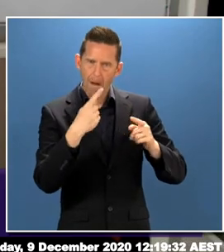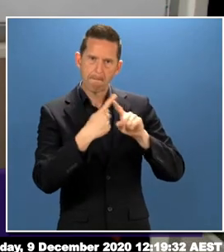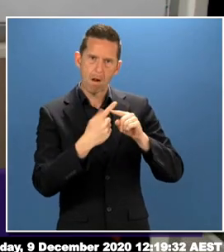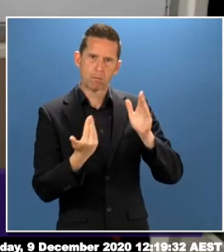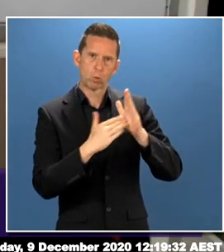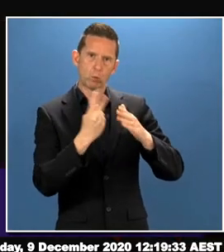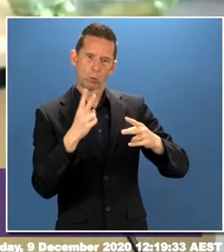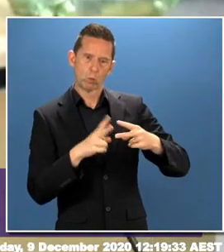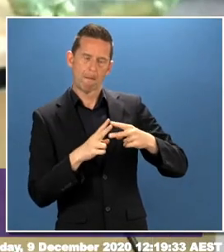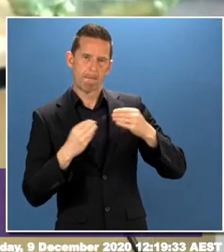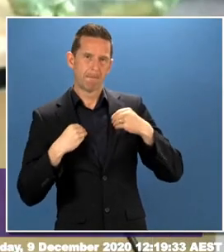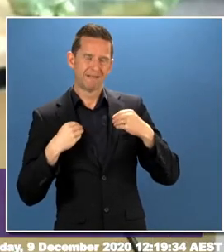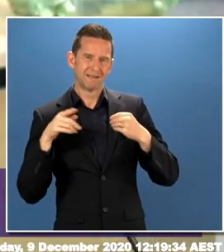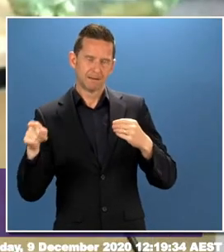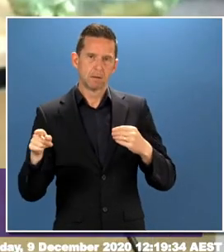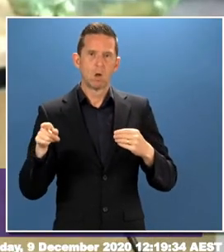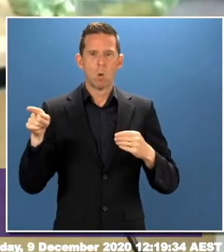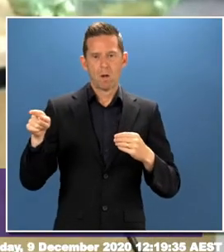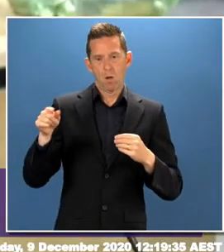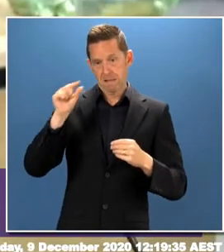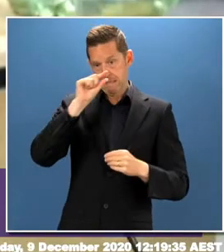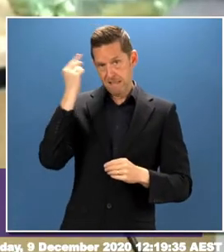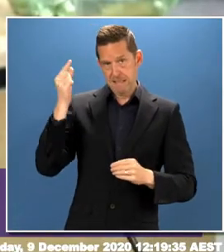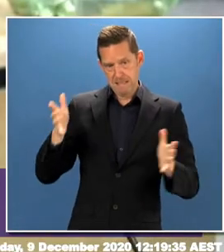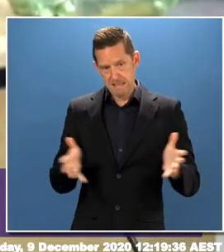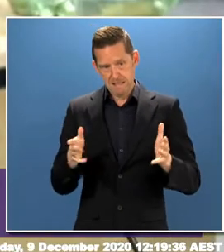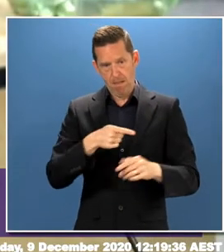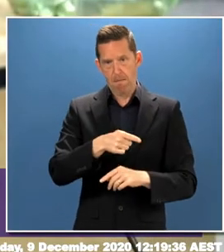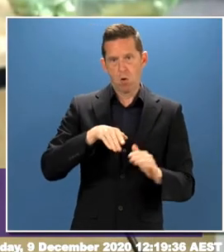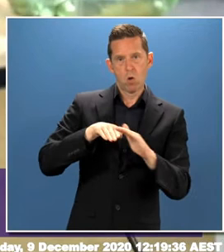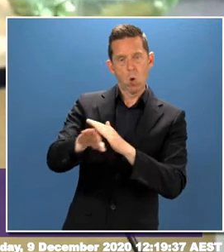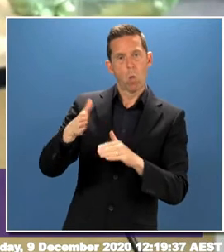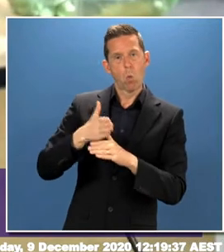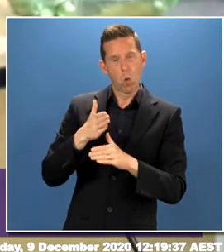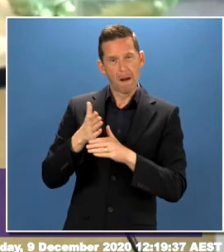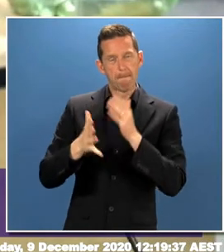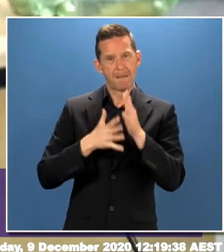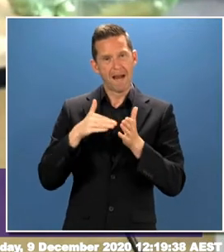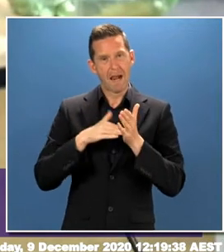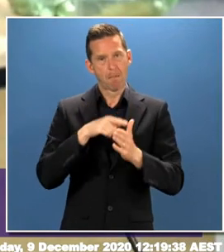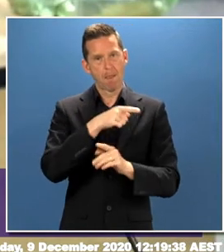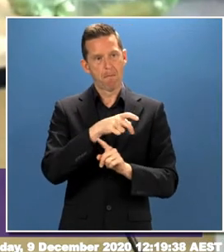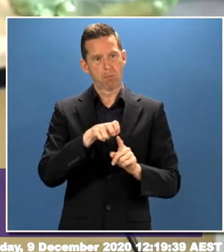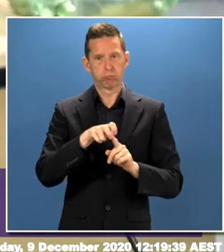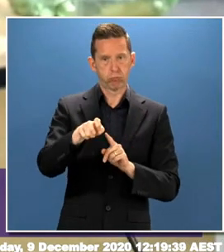in your evidence about getting people in to work. So is it going through that pathway to get some sort of work as an outcome?